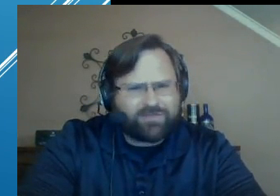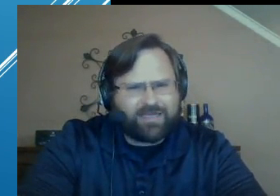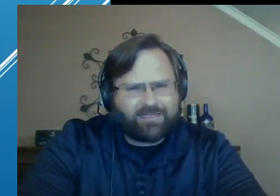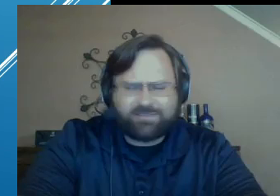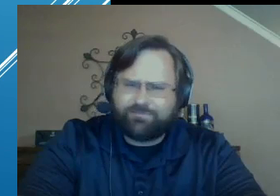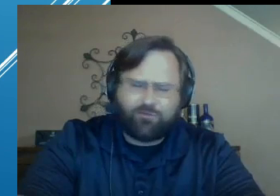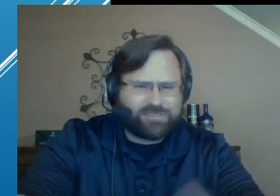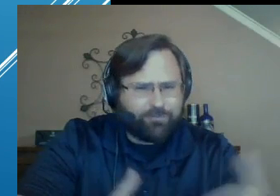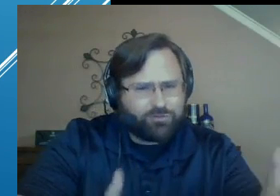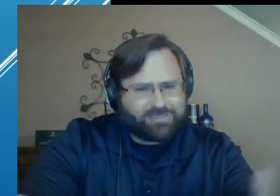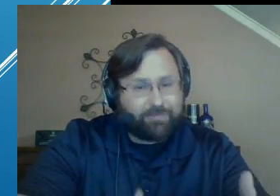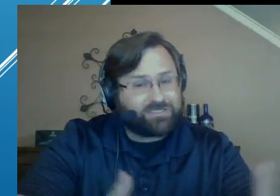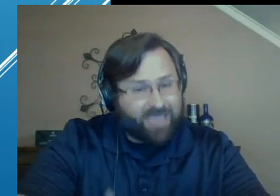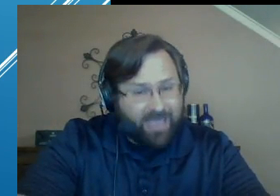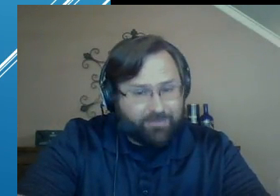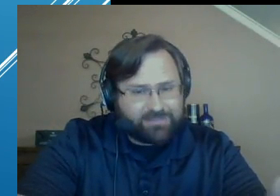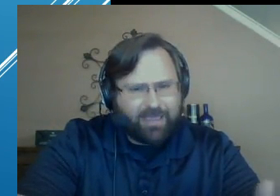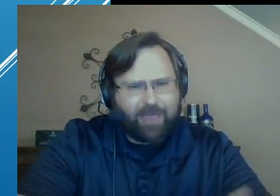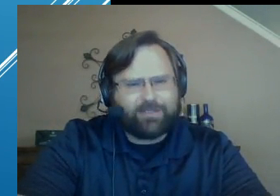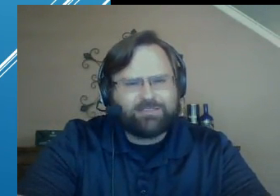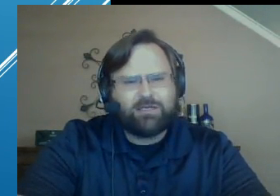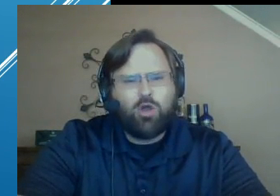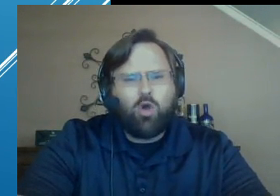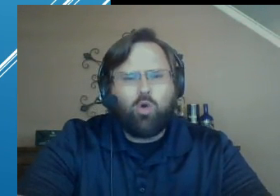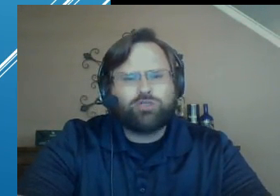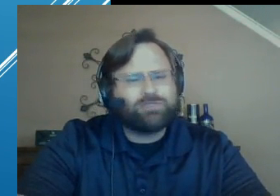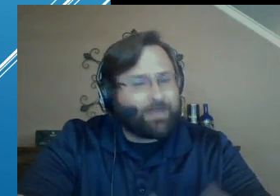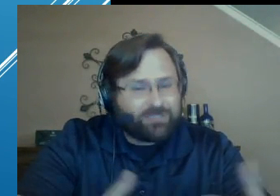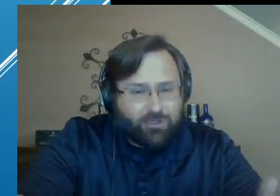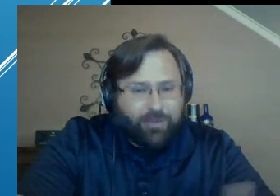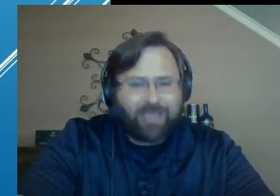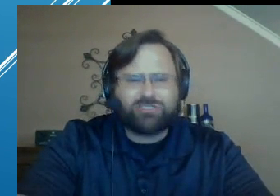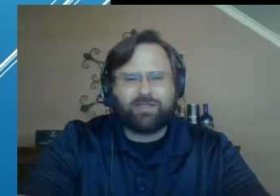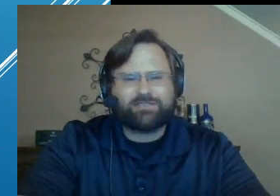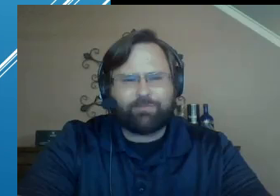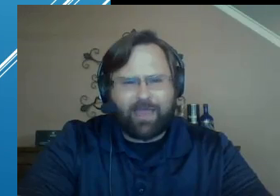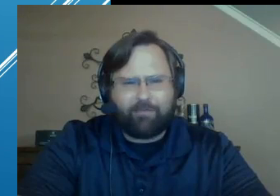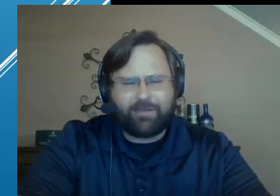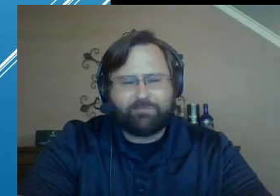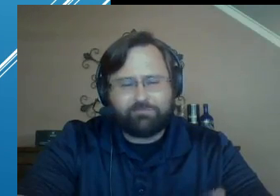the sentence for example to establish the time that something happened or to establish the location that something happened